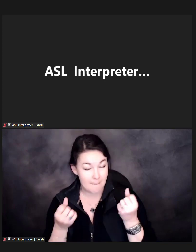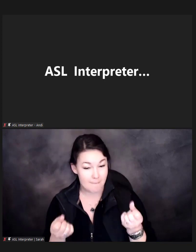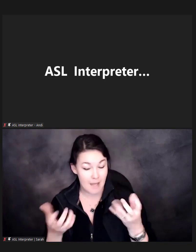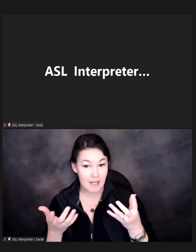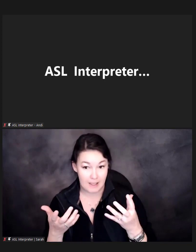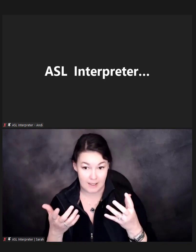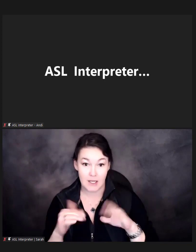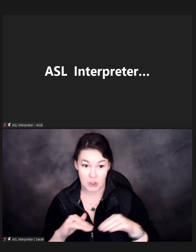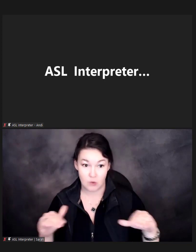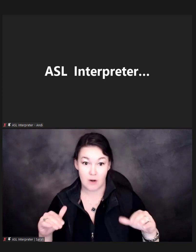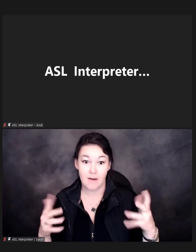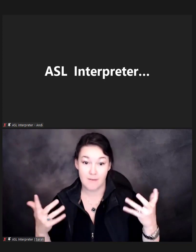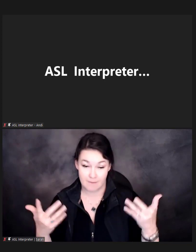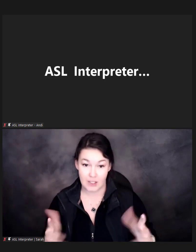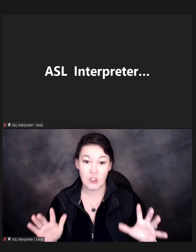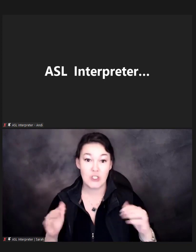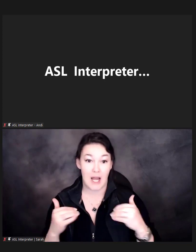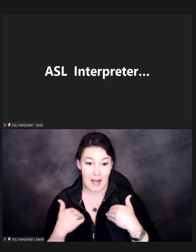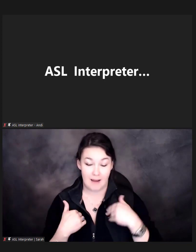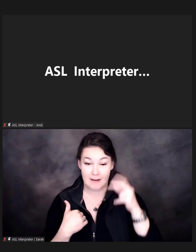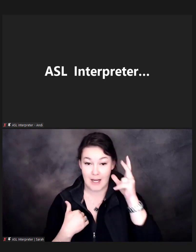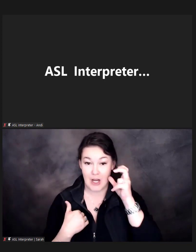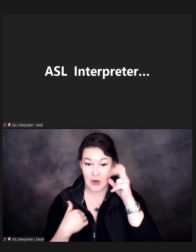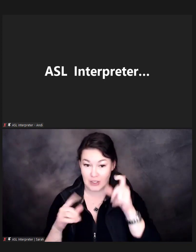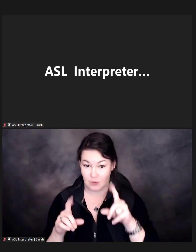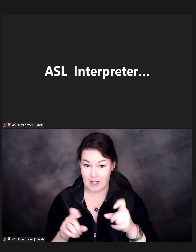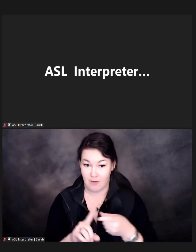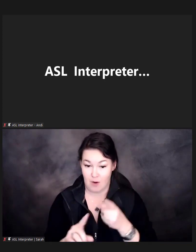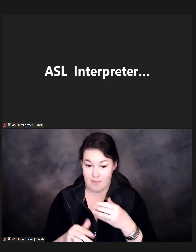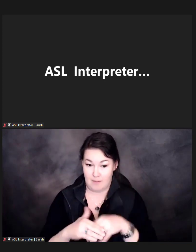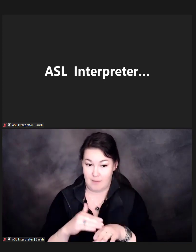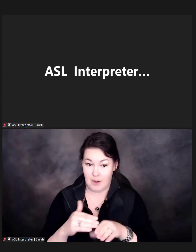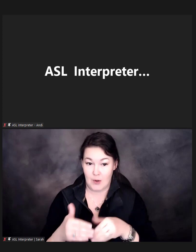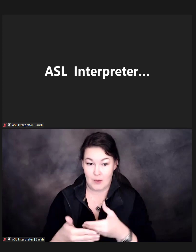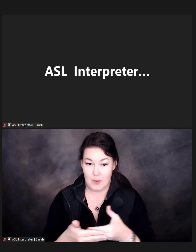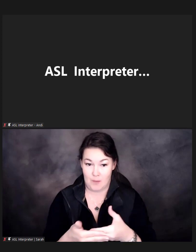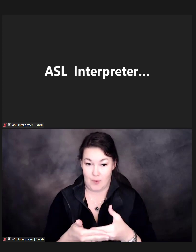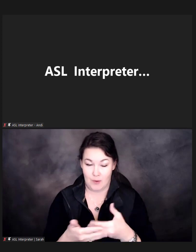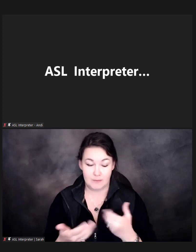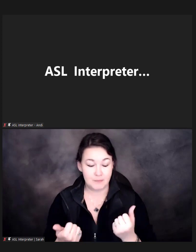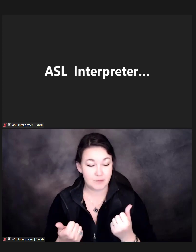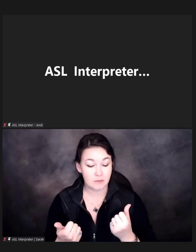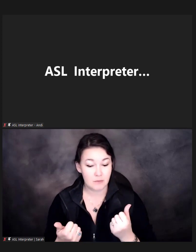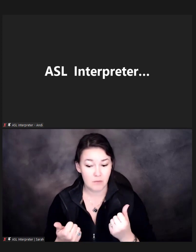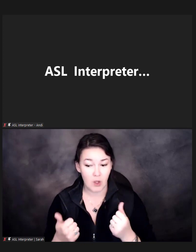have had newborn screen screenings. When children enter your program or system, during that first year